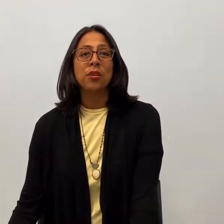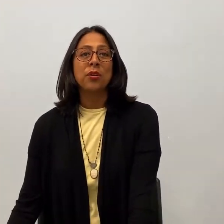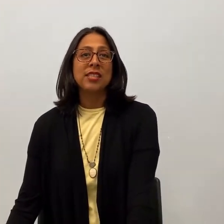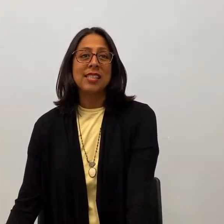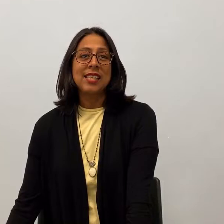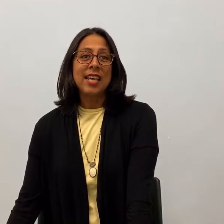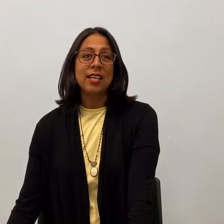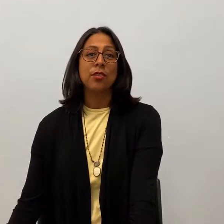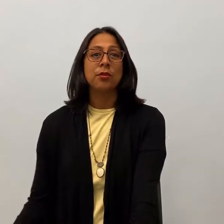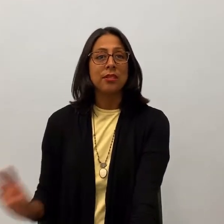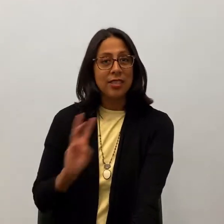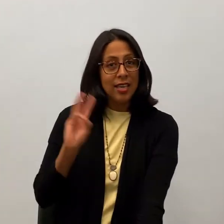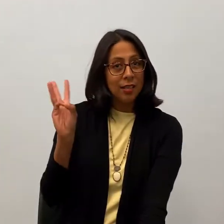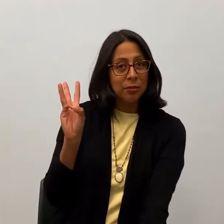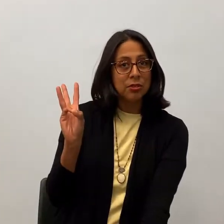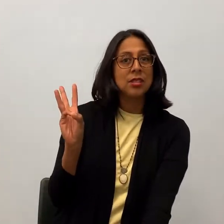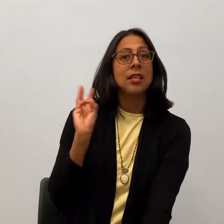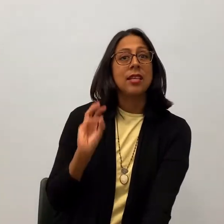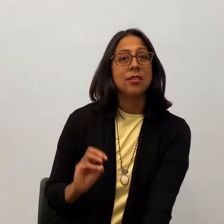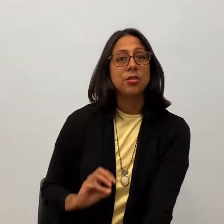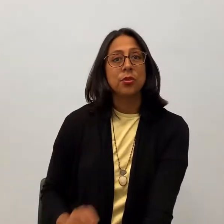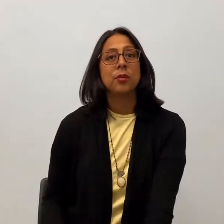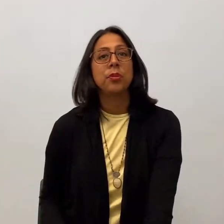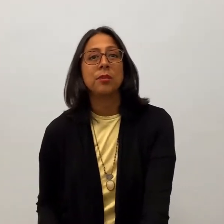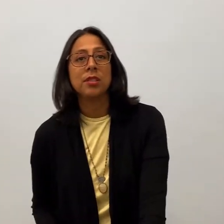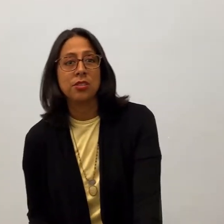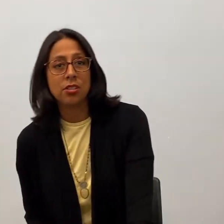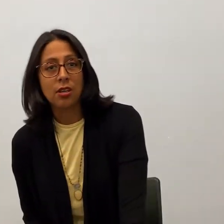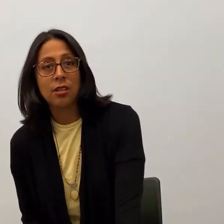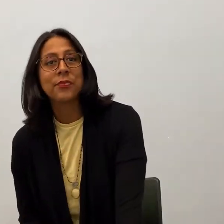We are going to take three of the animals in the story and put them in our song.